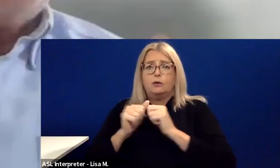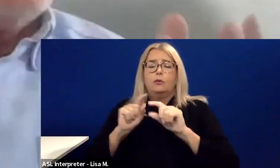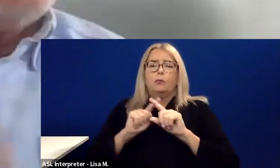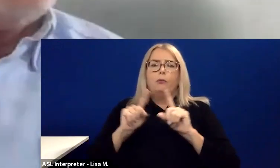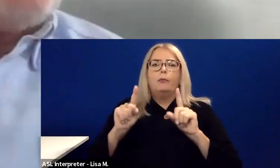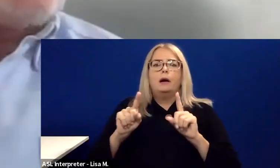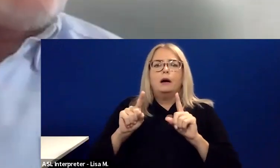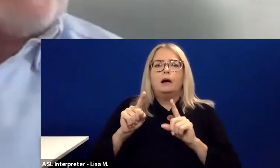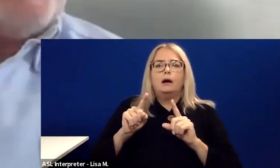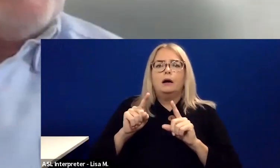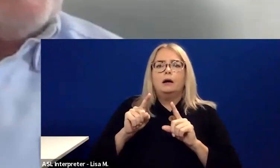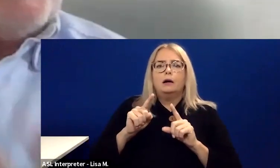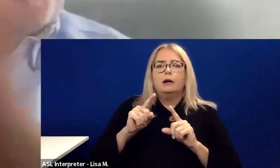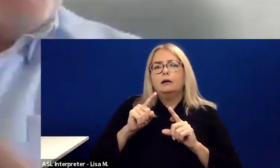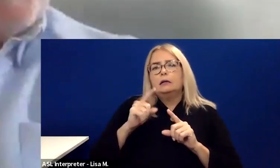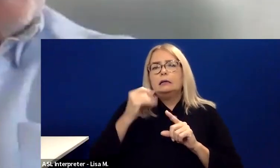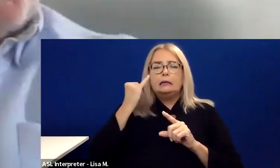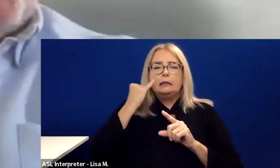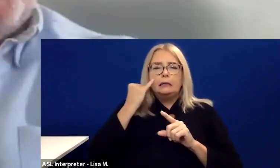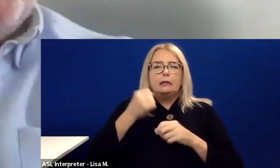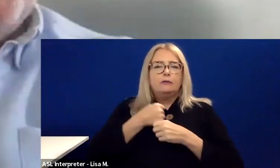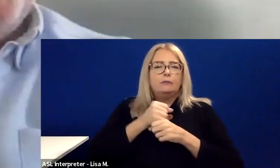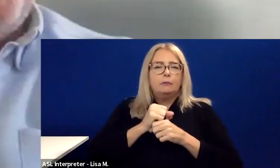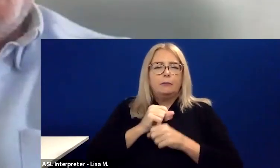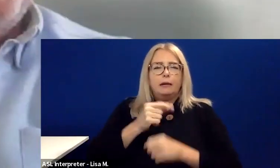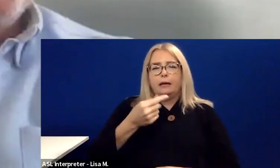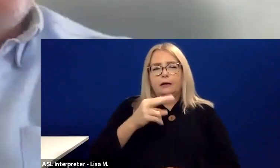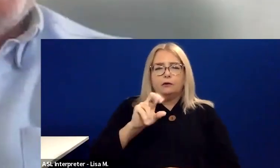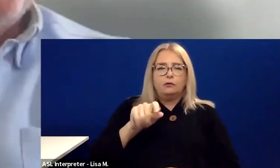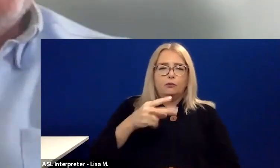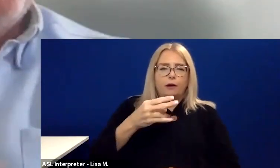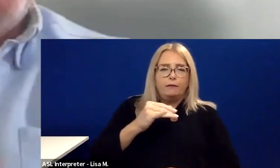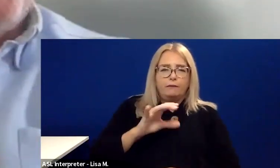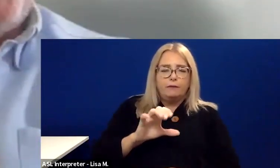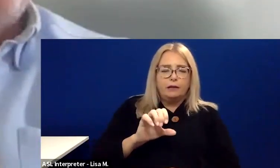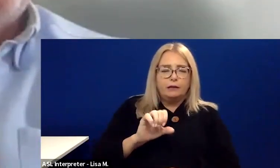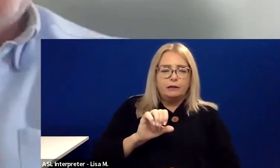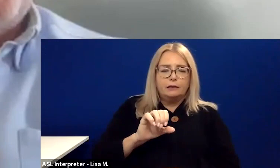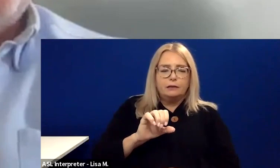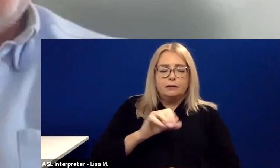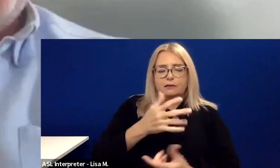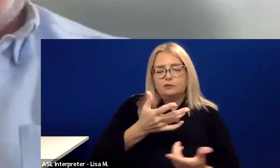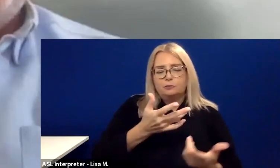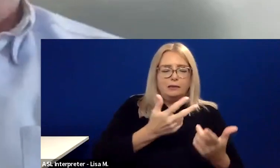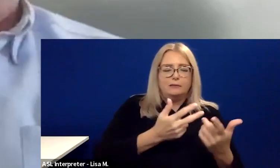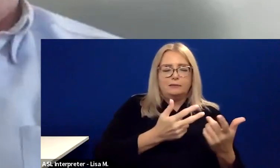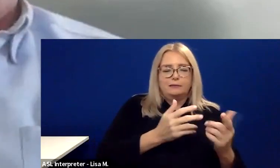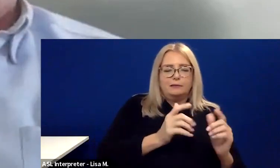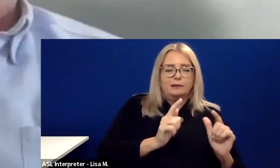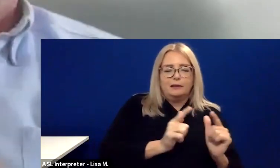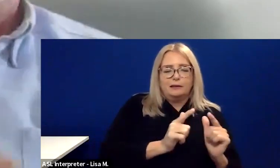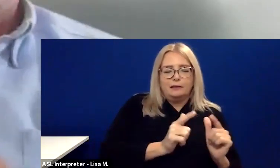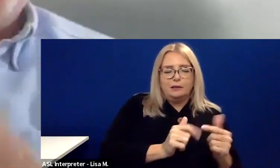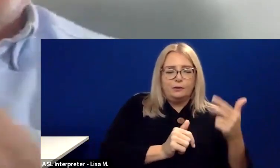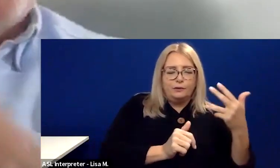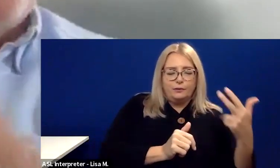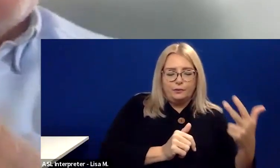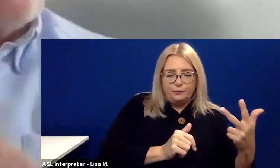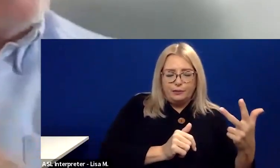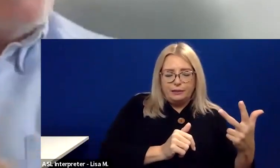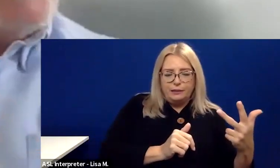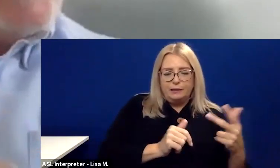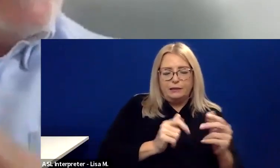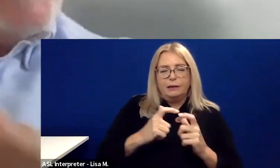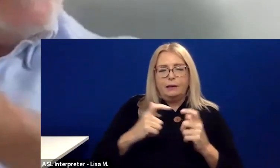have the little three in the big two the big two would be vocabulary and and comprehension into a a